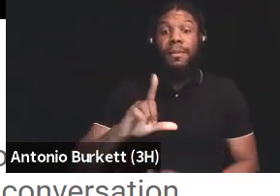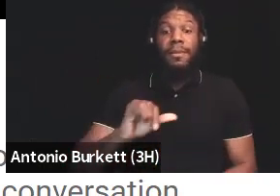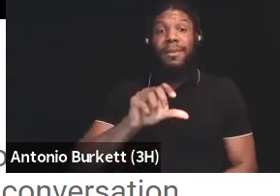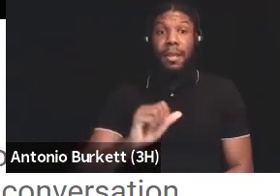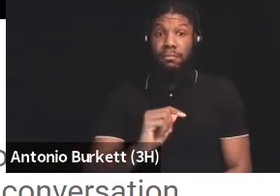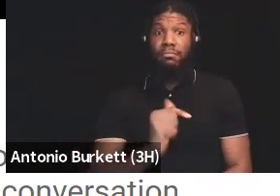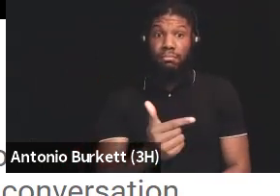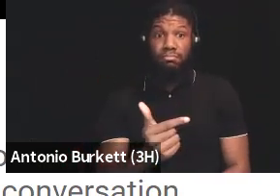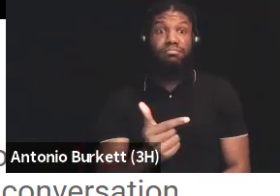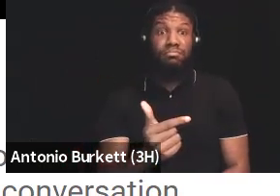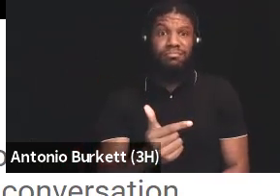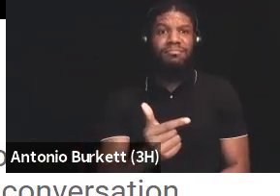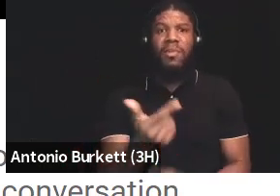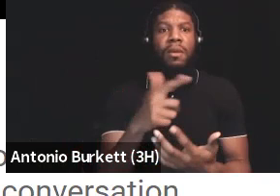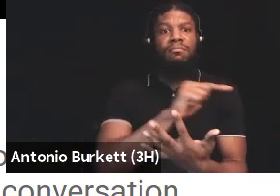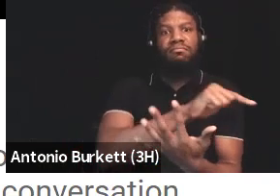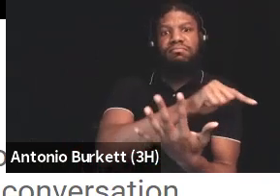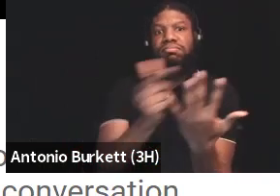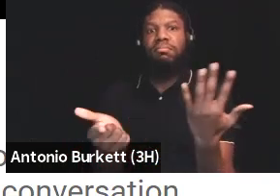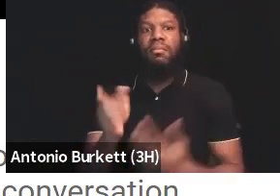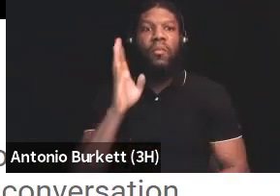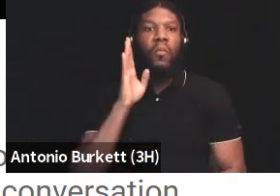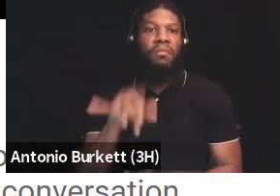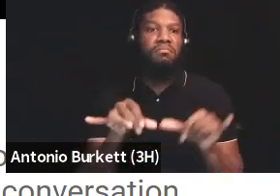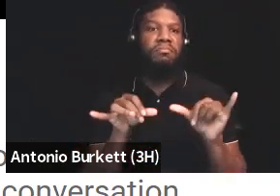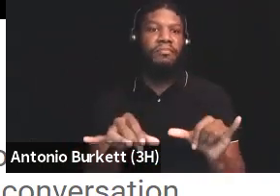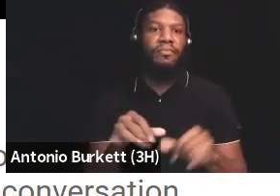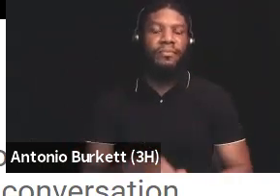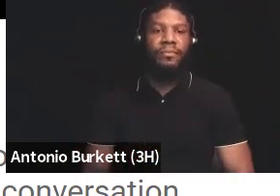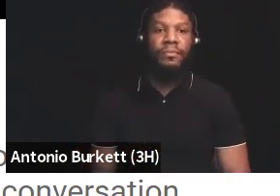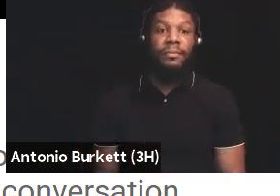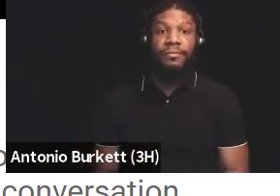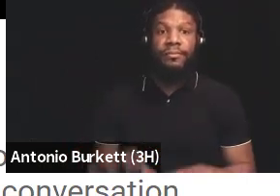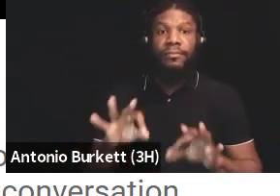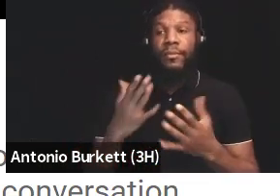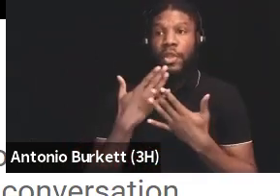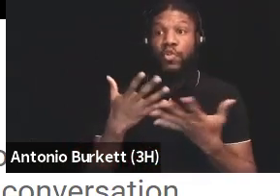sort of stay with the order that we had? [Lisa] Thanks so much Heidi, yes.